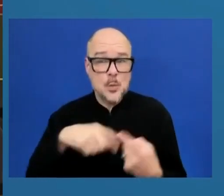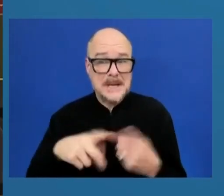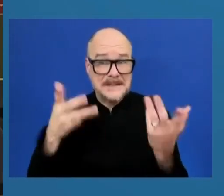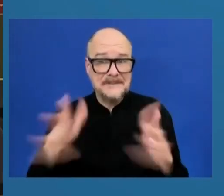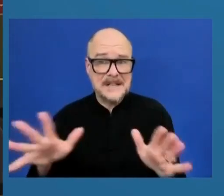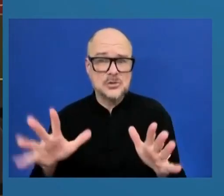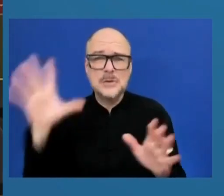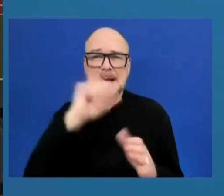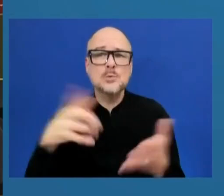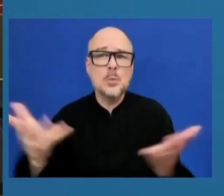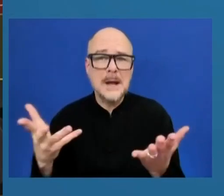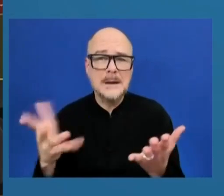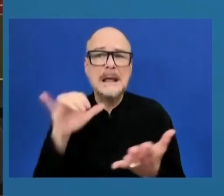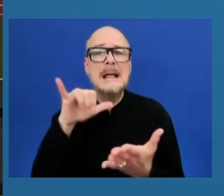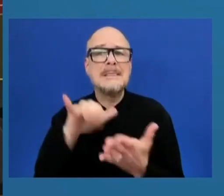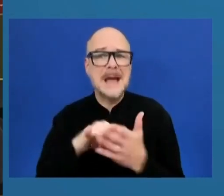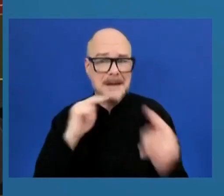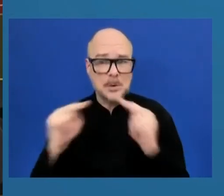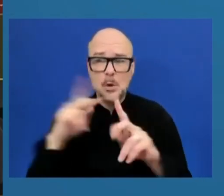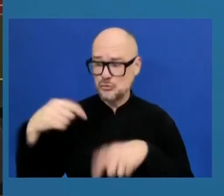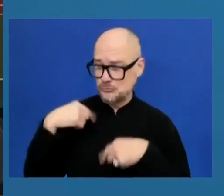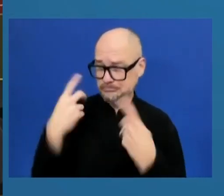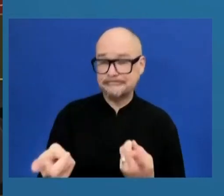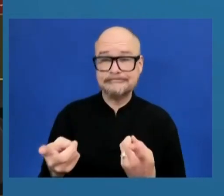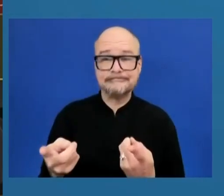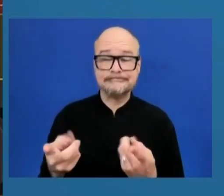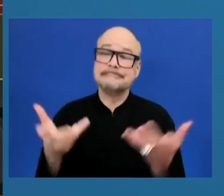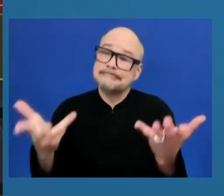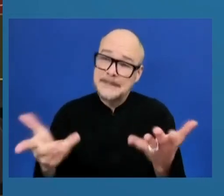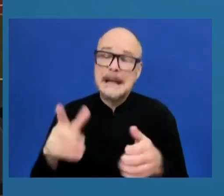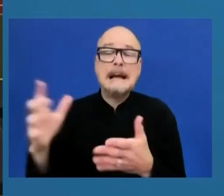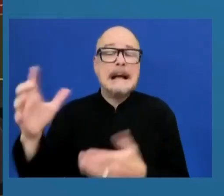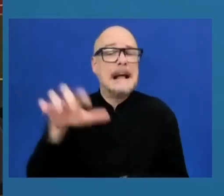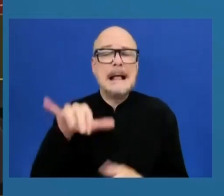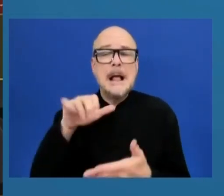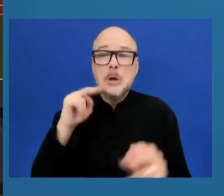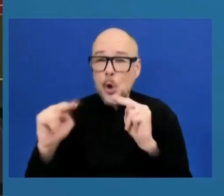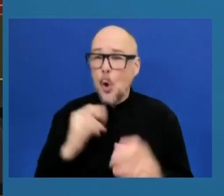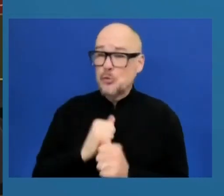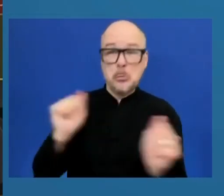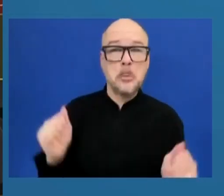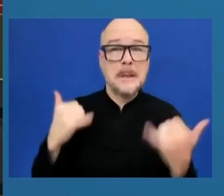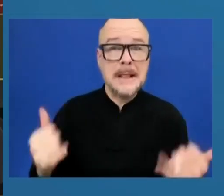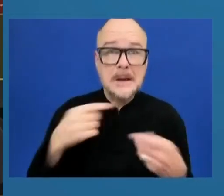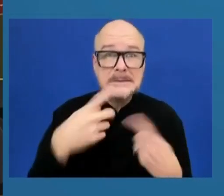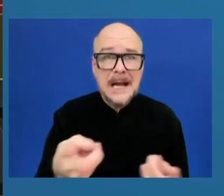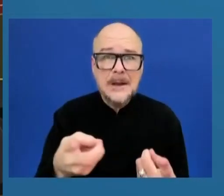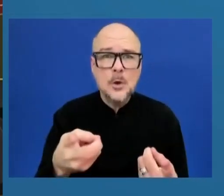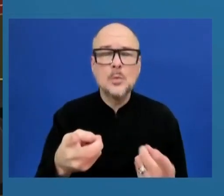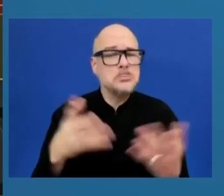I've negotiated my entire life. That takes away the power I have to say, I'll stay longer. I will stay longer, right?